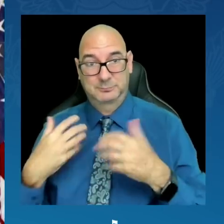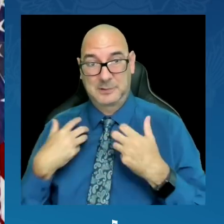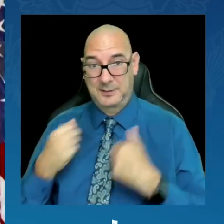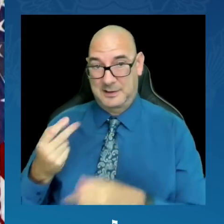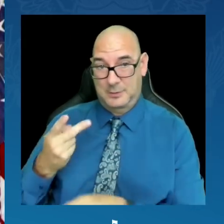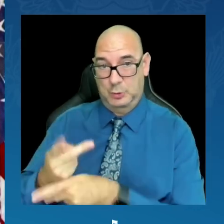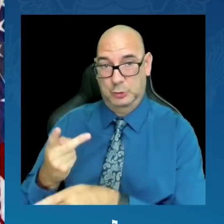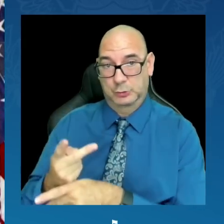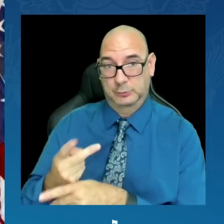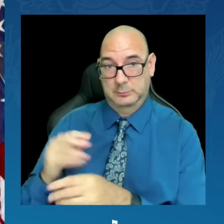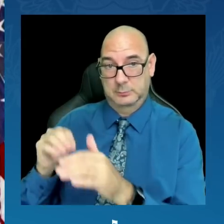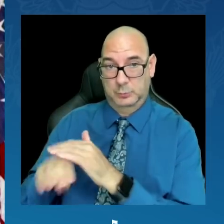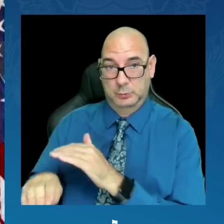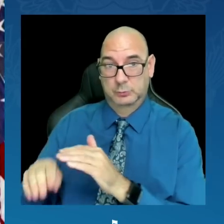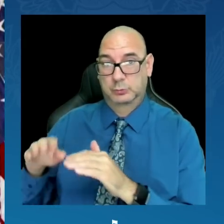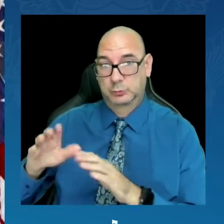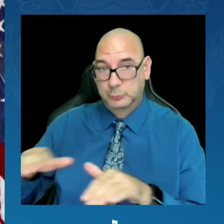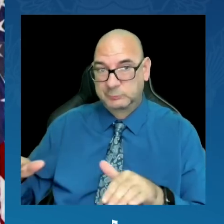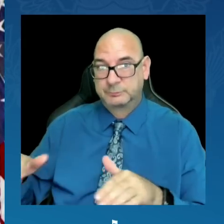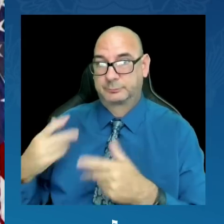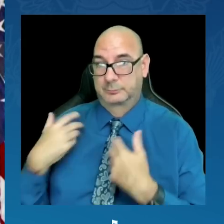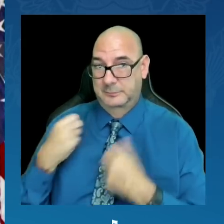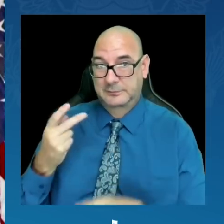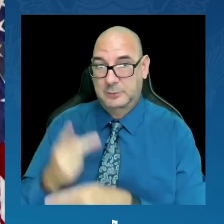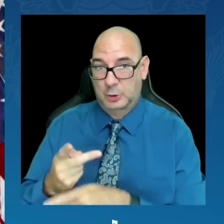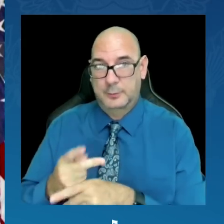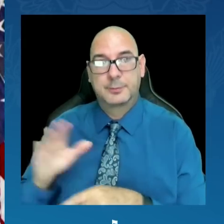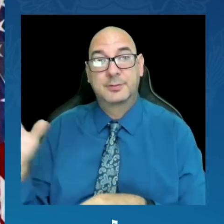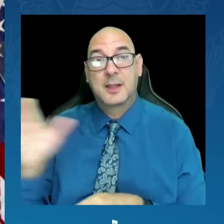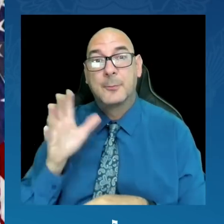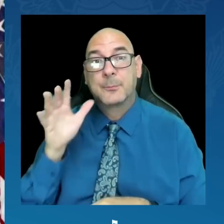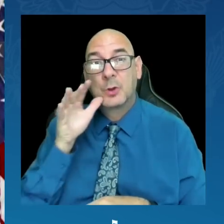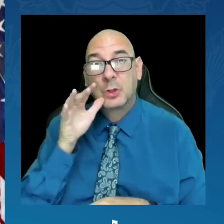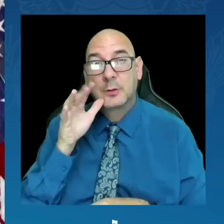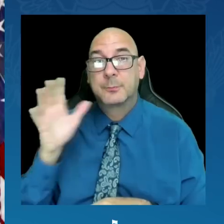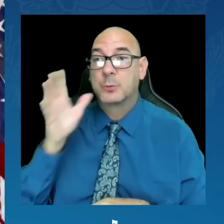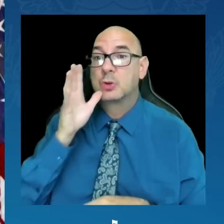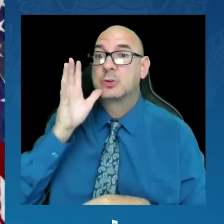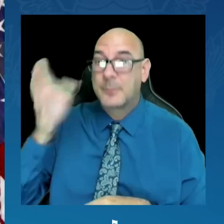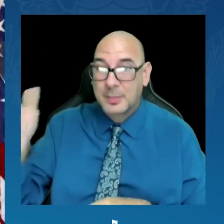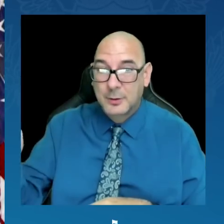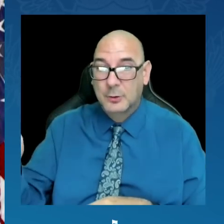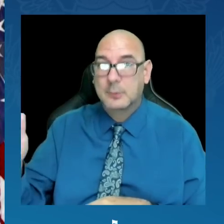that their mothers and grandmothers had for 50 years.